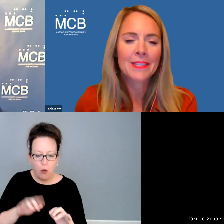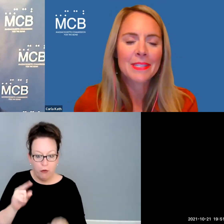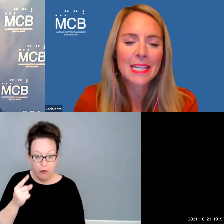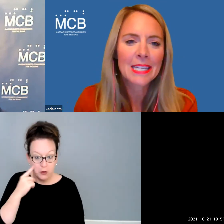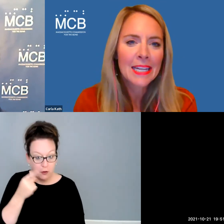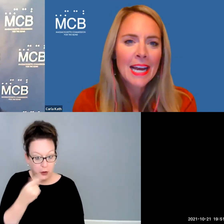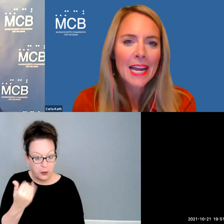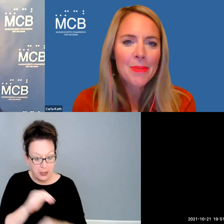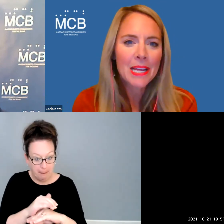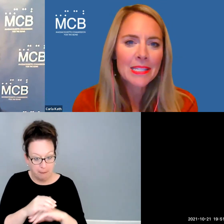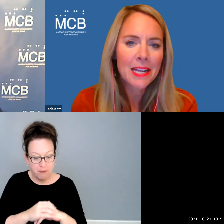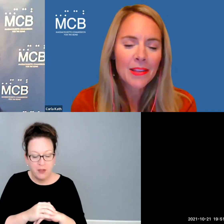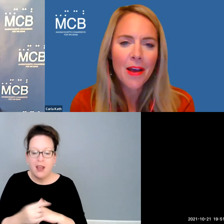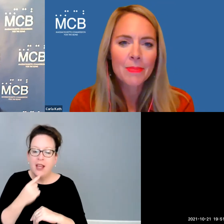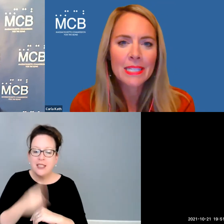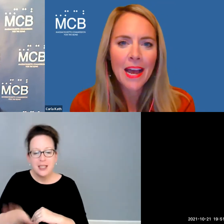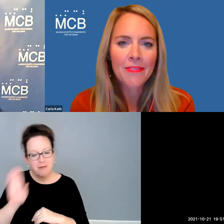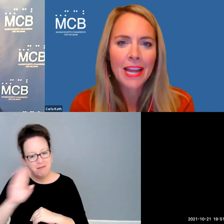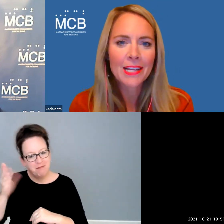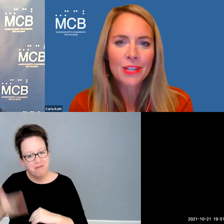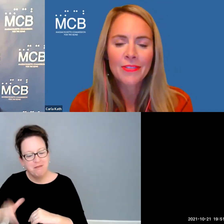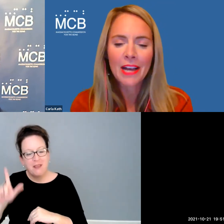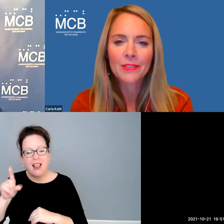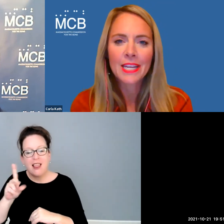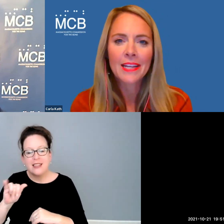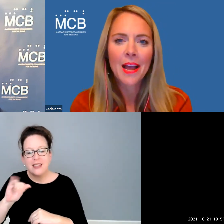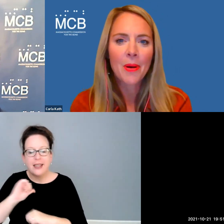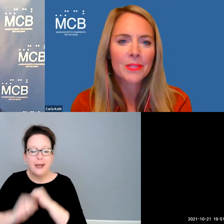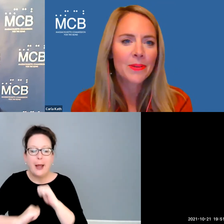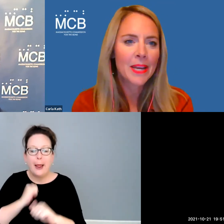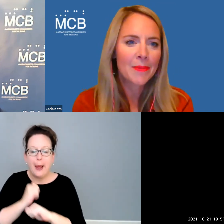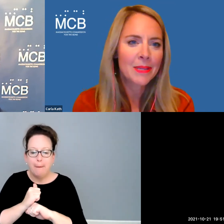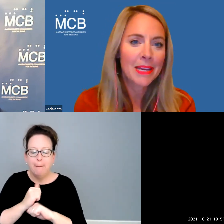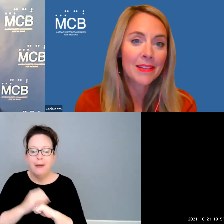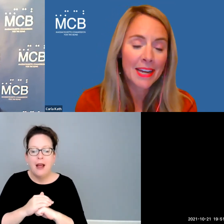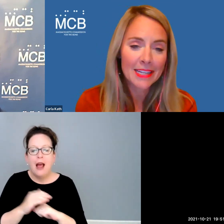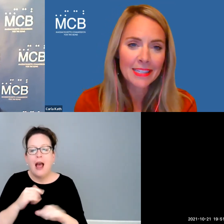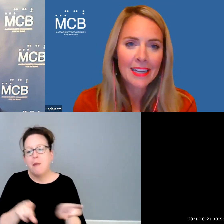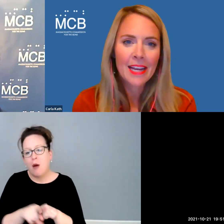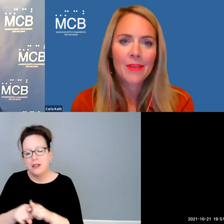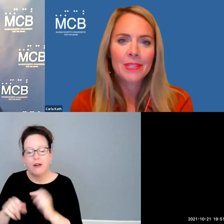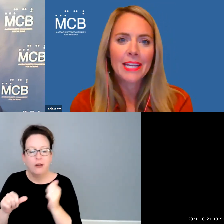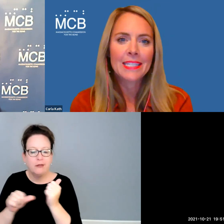So it says: " I am a Lesley Alum, Staff, and Adjunct faculty. I'm also an MCB client. I would like